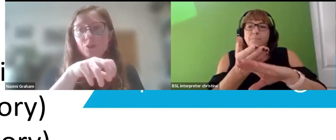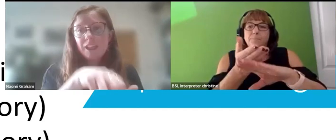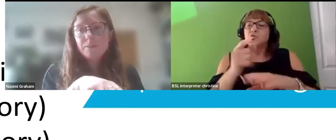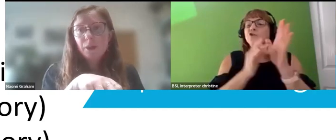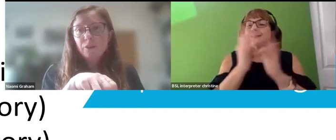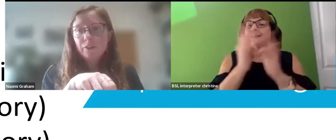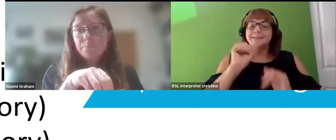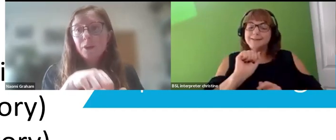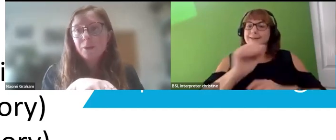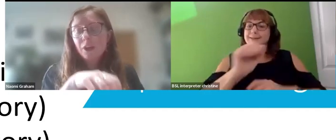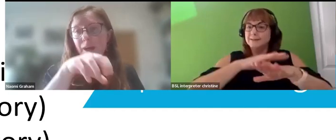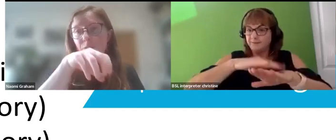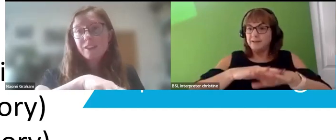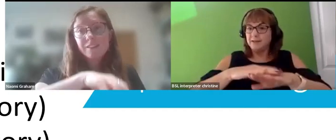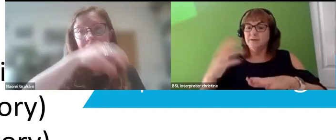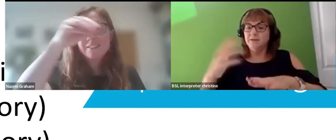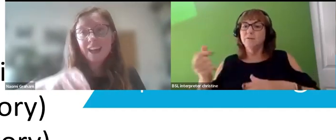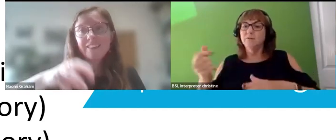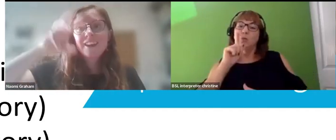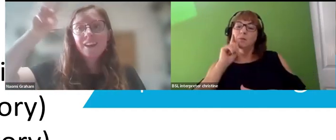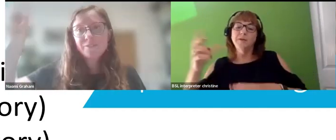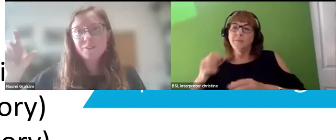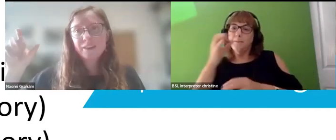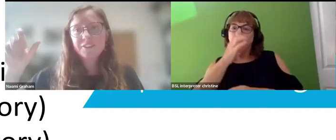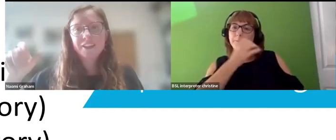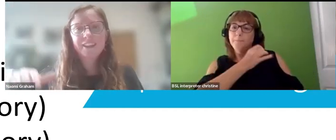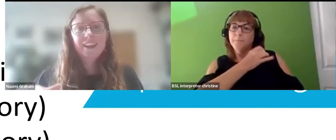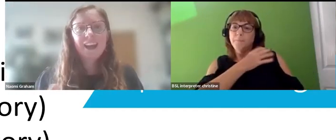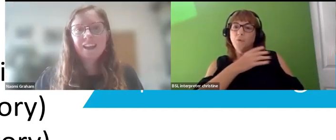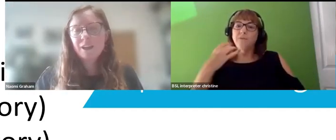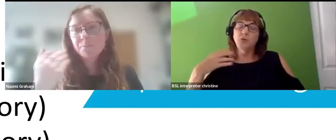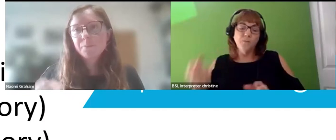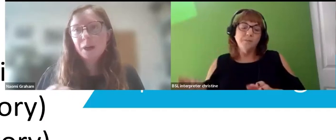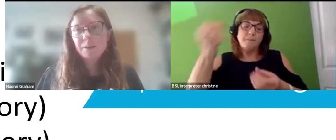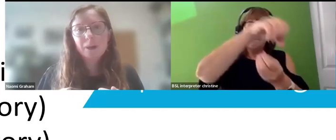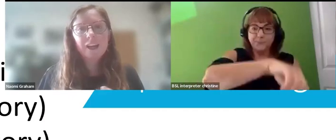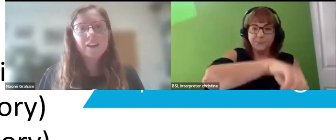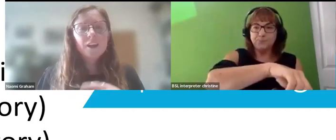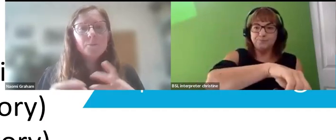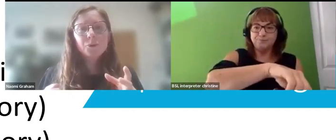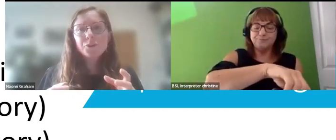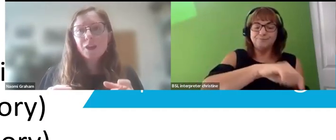God really spoke through that moment about Jesus's death and resurrection and him coming back. But